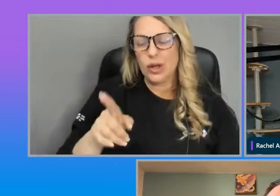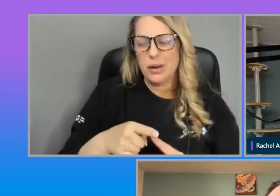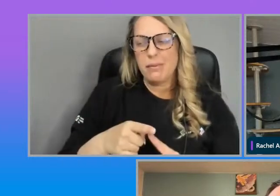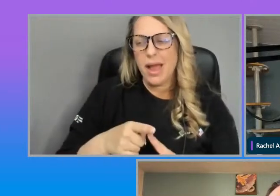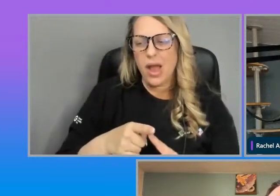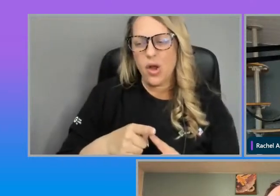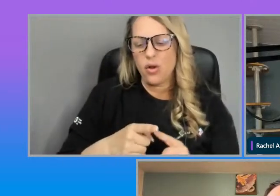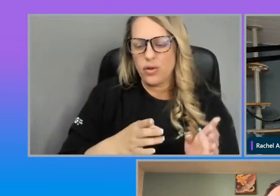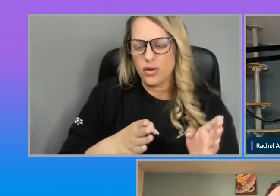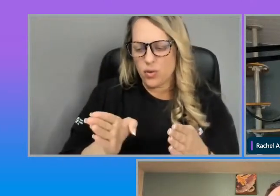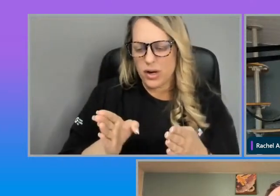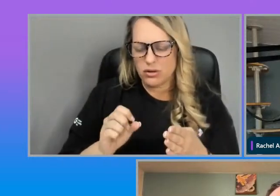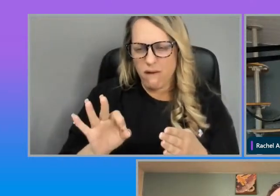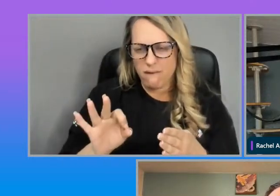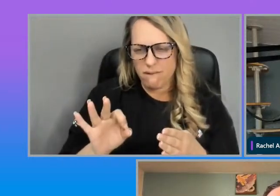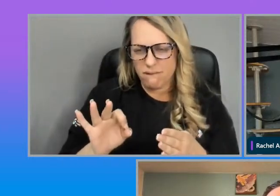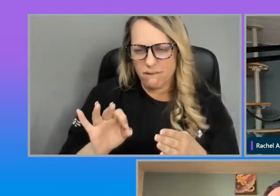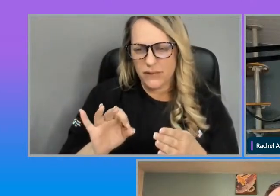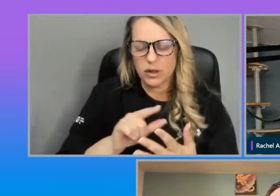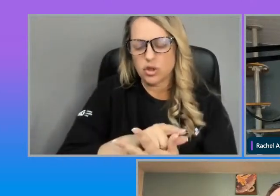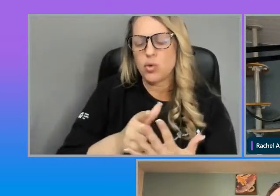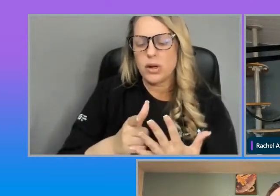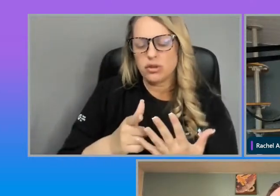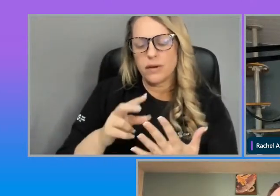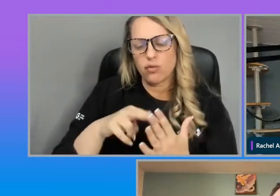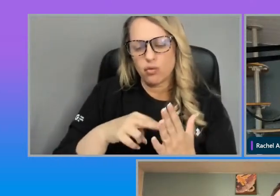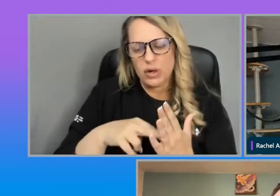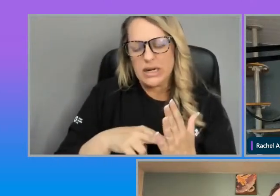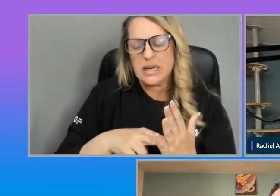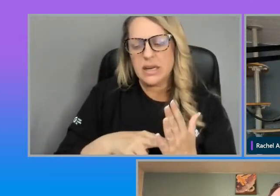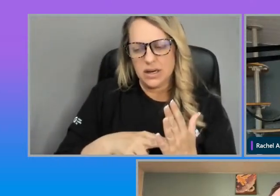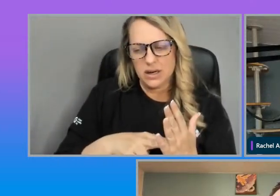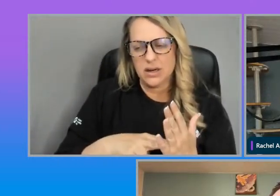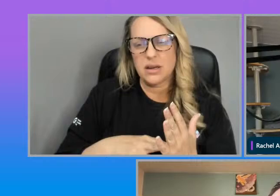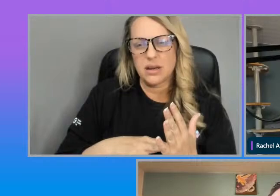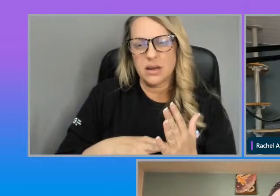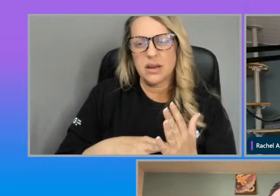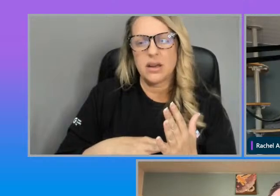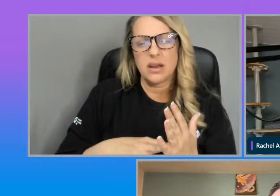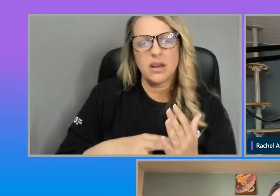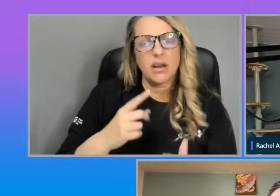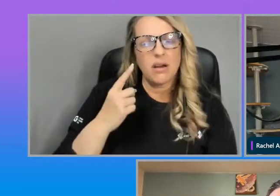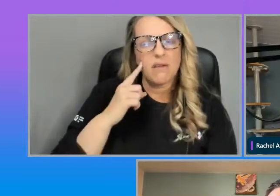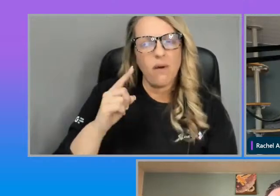about the direction of reading based on language. So does this property work seamlessly for